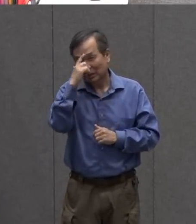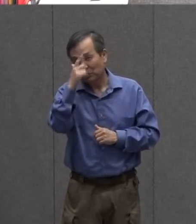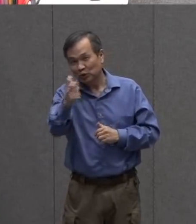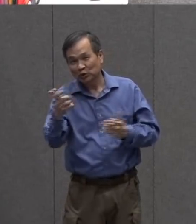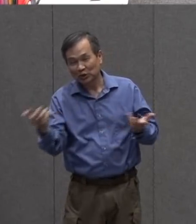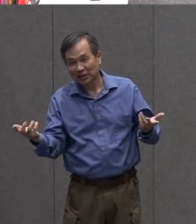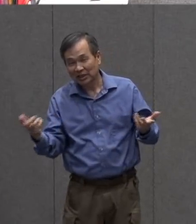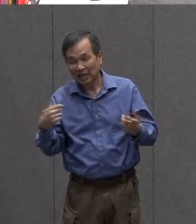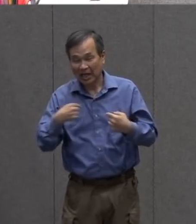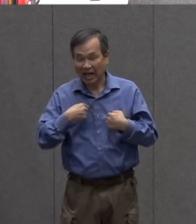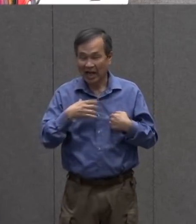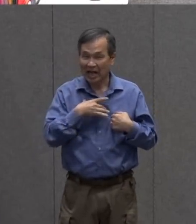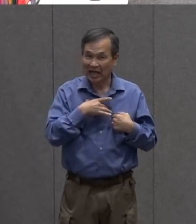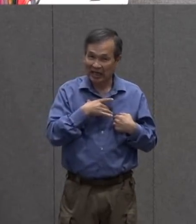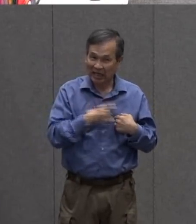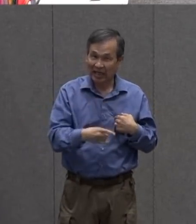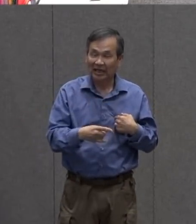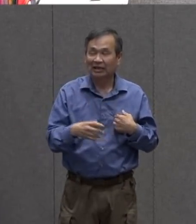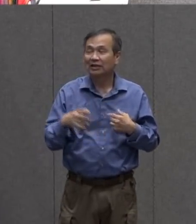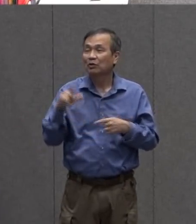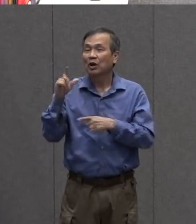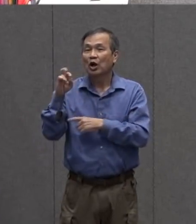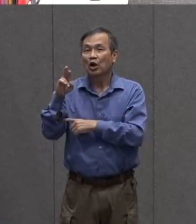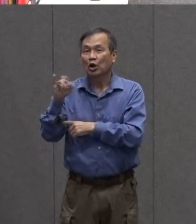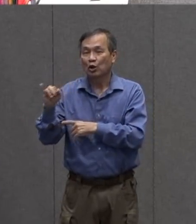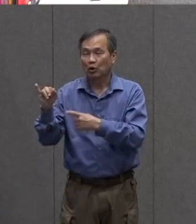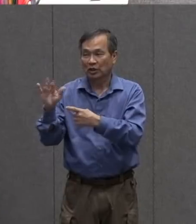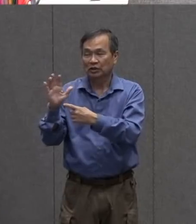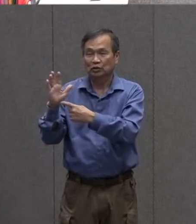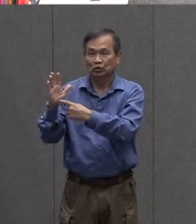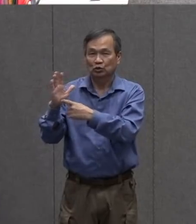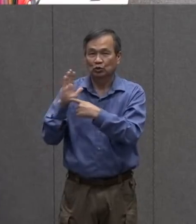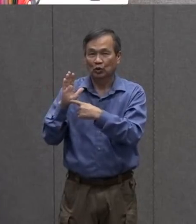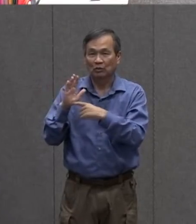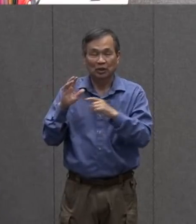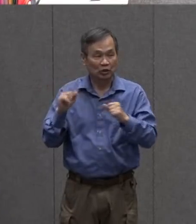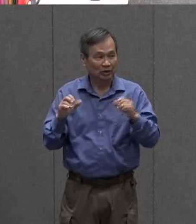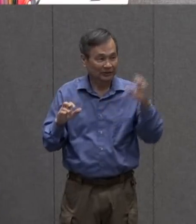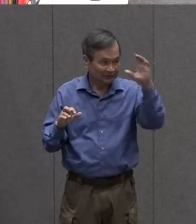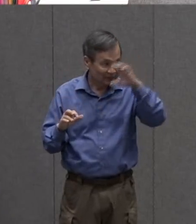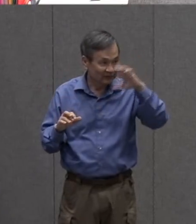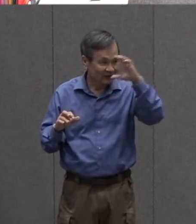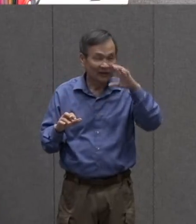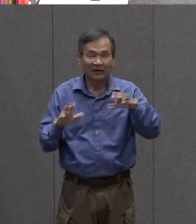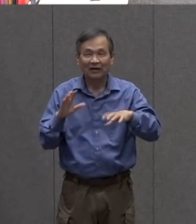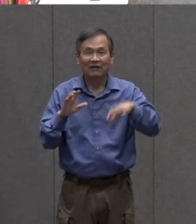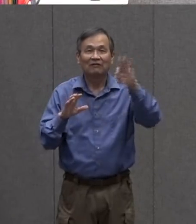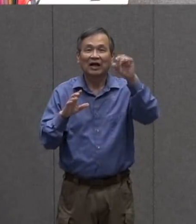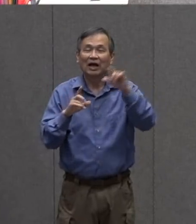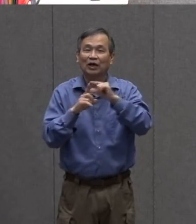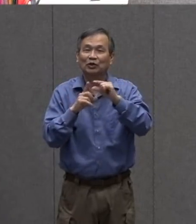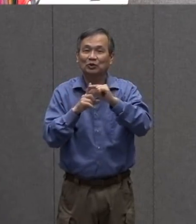What I love is what Ms. Lori showed me, is that you can go and find words to make yourself better at the game.